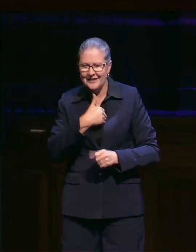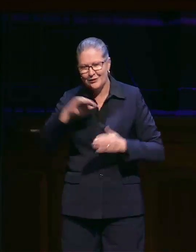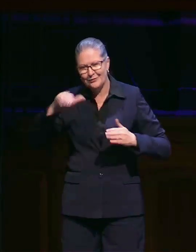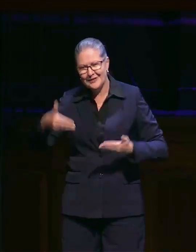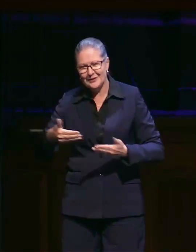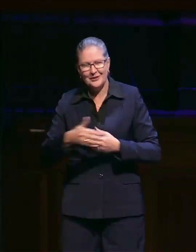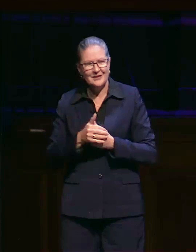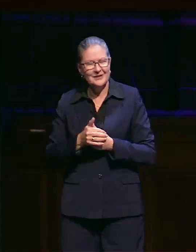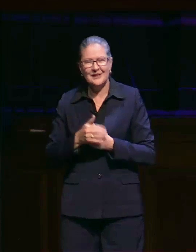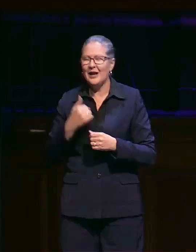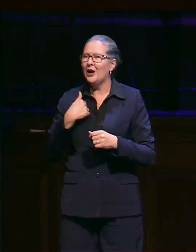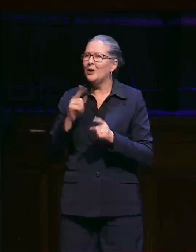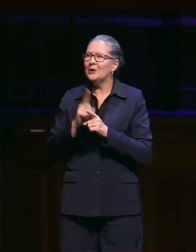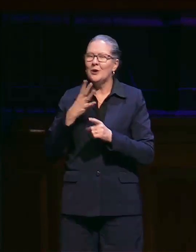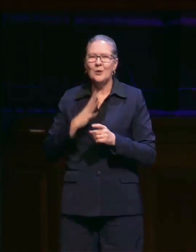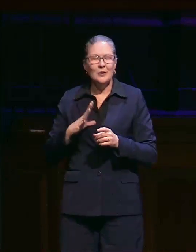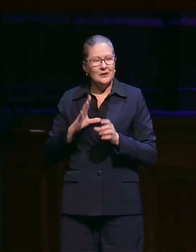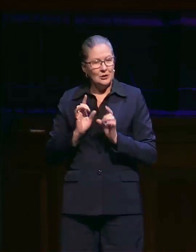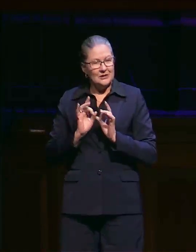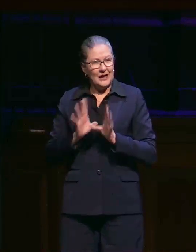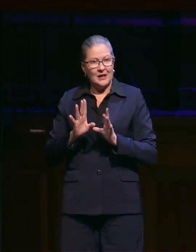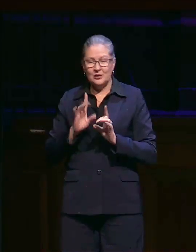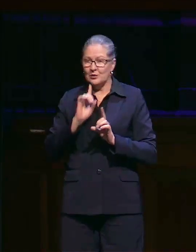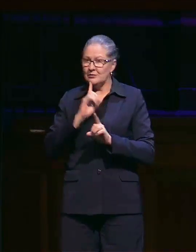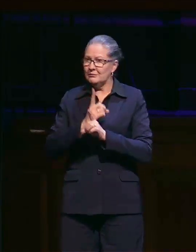start by also welcoming the work of the Australia and New Zealand School of